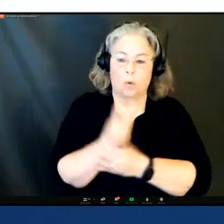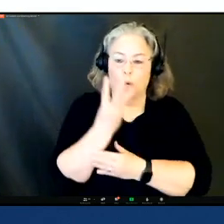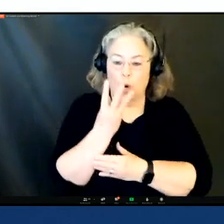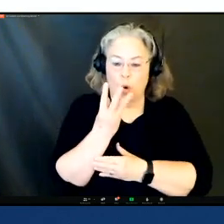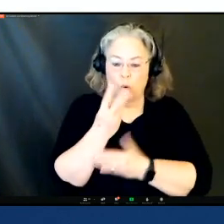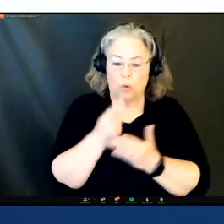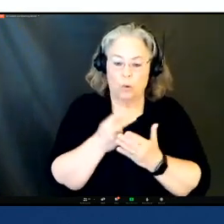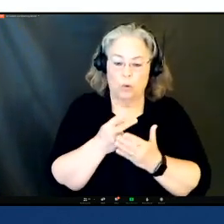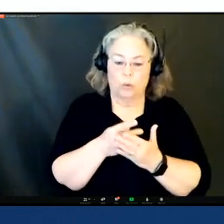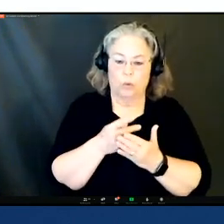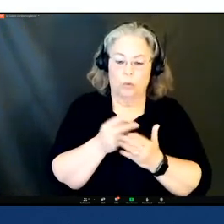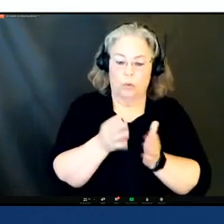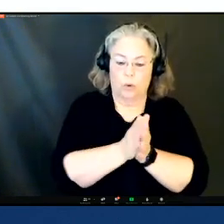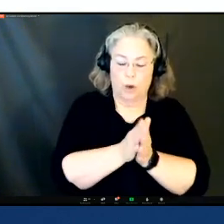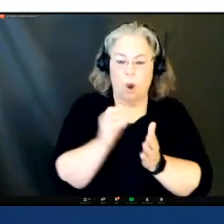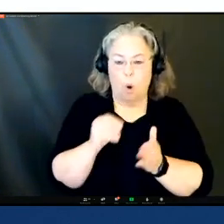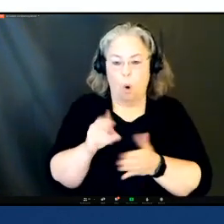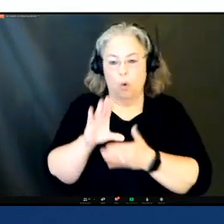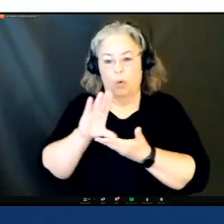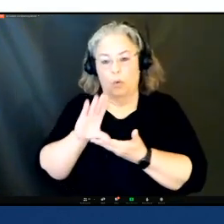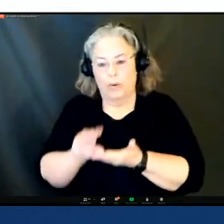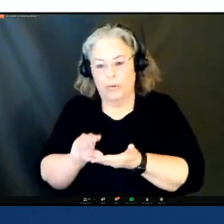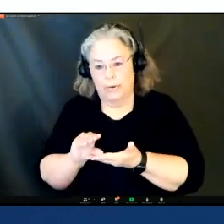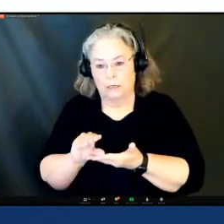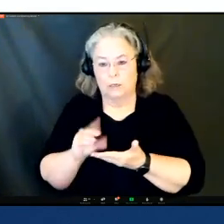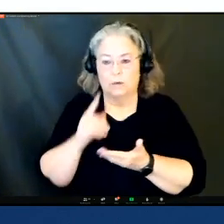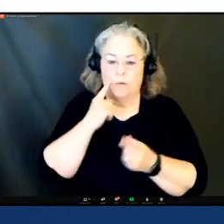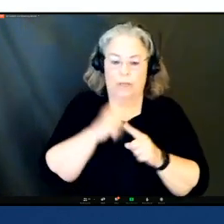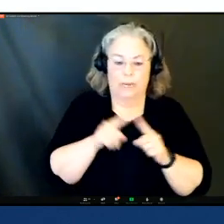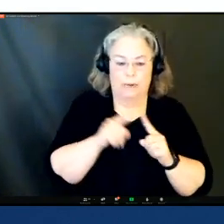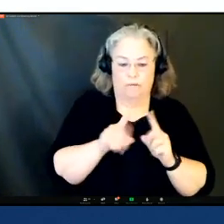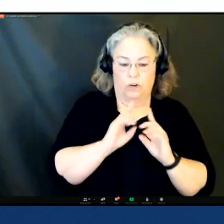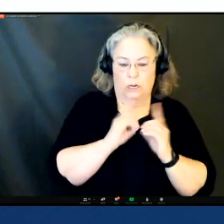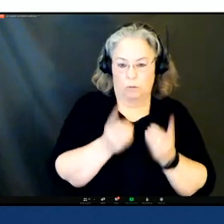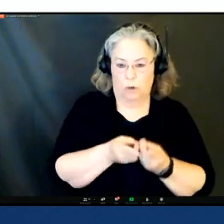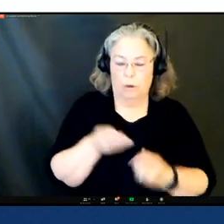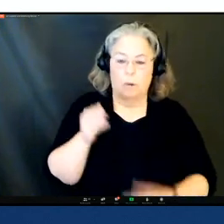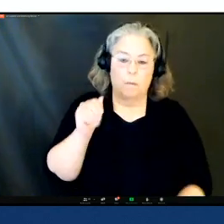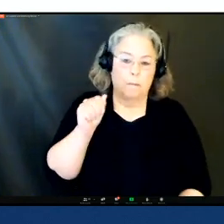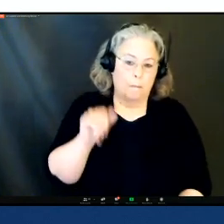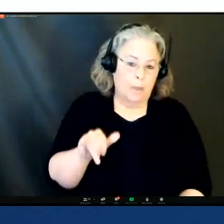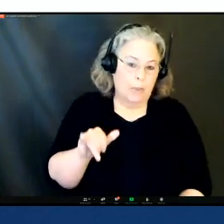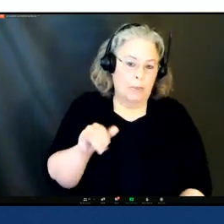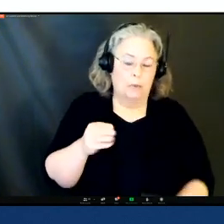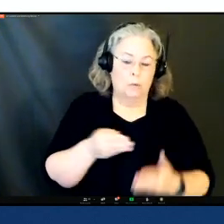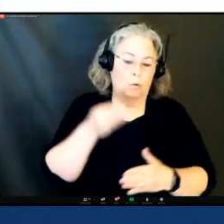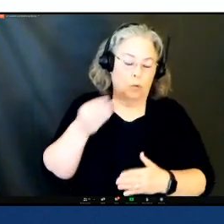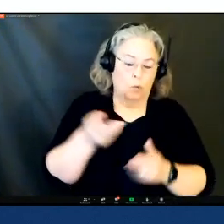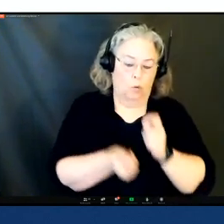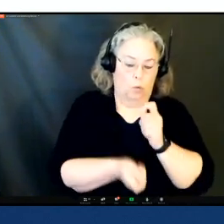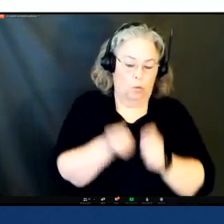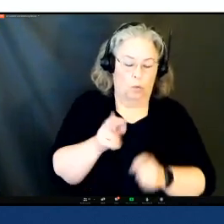and cutting costs funding levels for different departments in May. Departments will submit revised budgets if needed